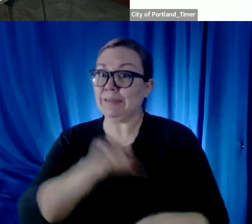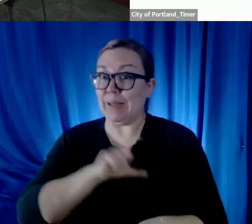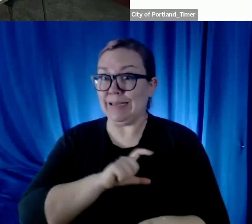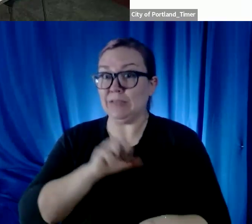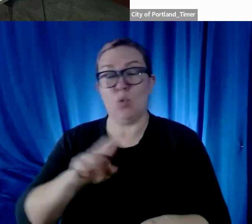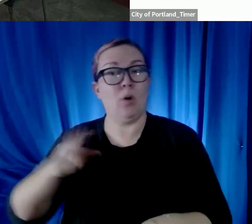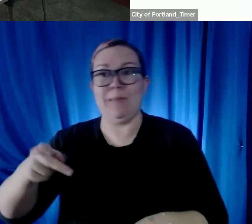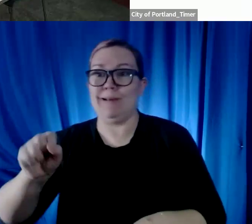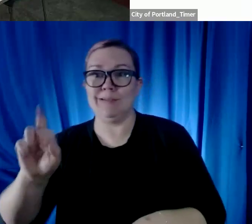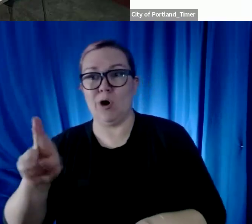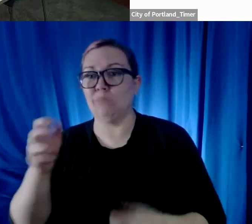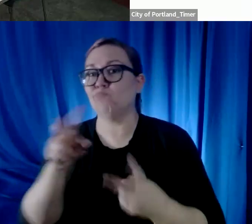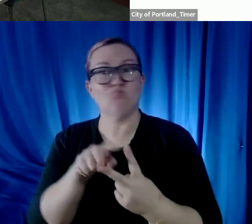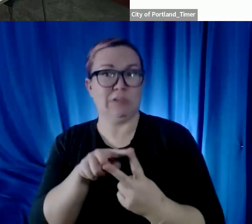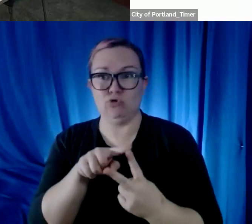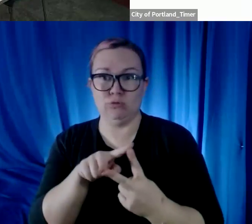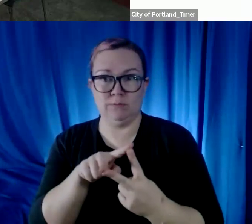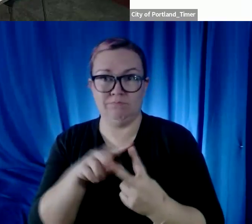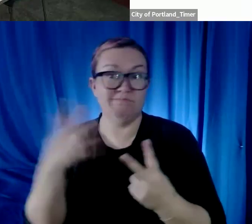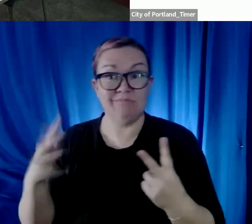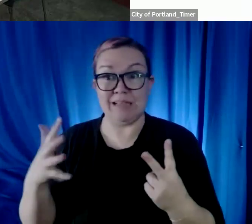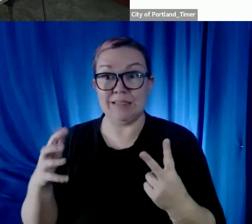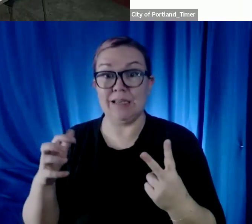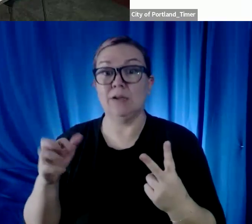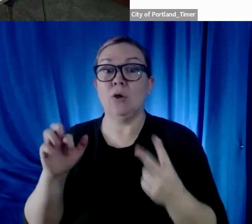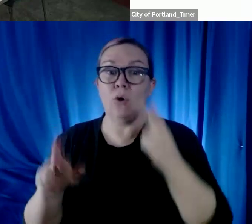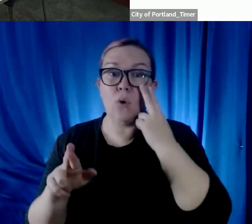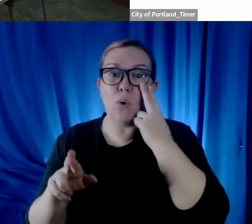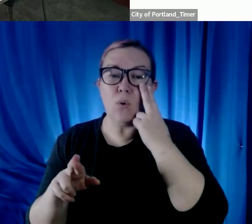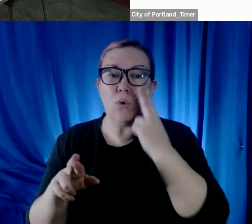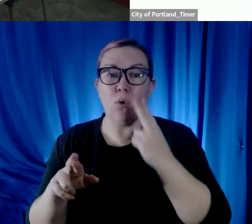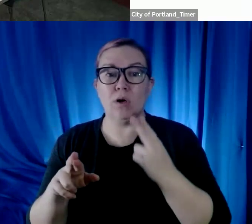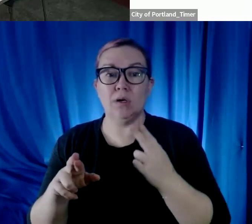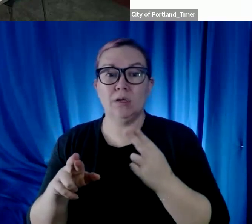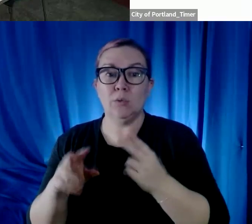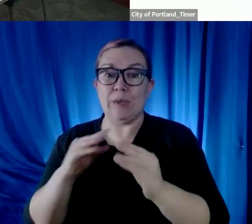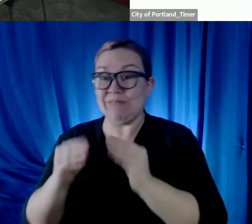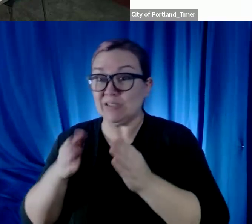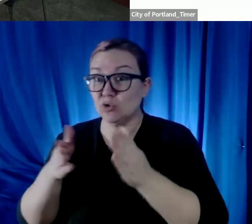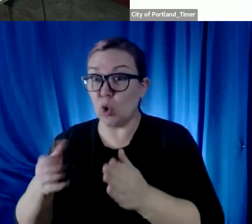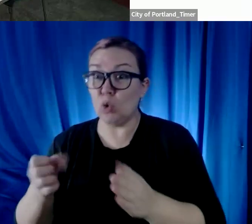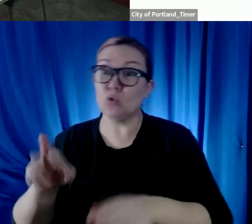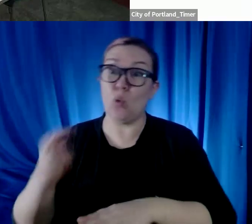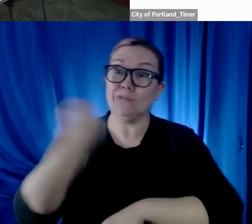Either we repair the roads or down we close down our shelters. It's pathetic and profoundly immoral.